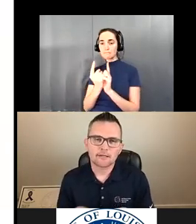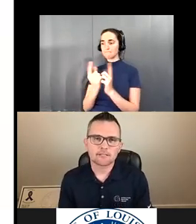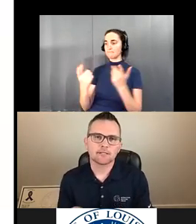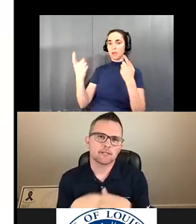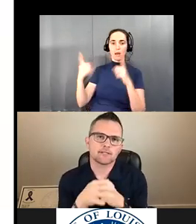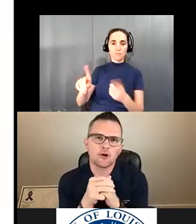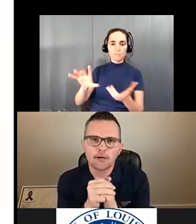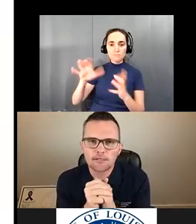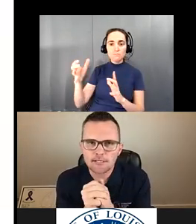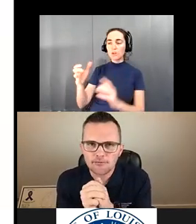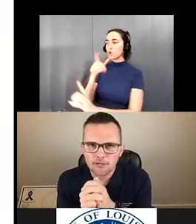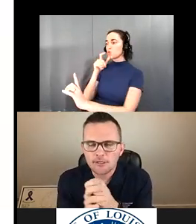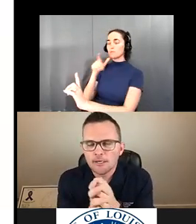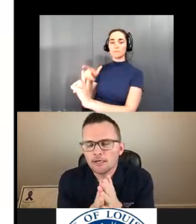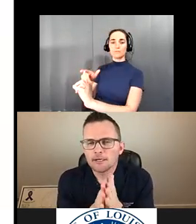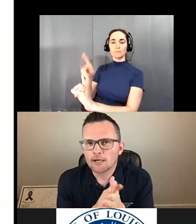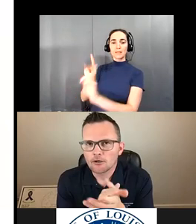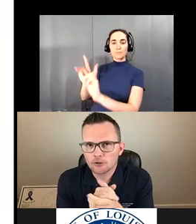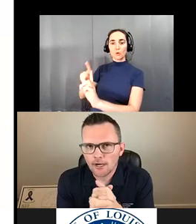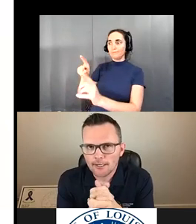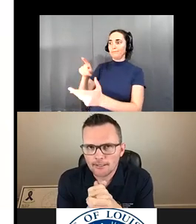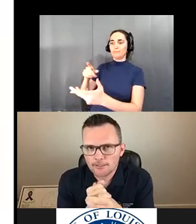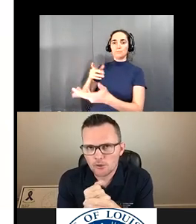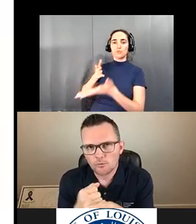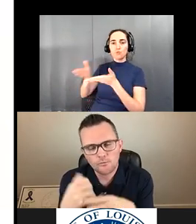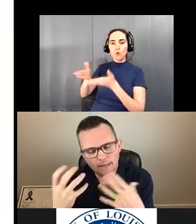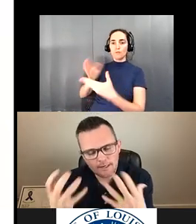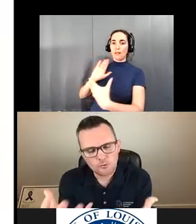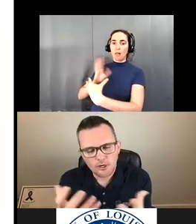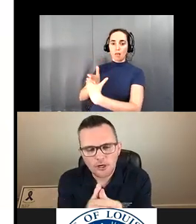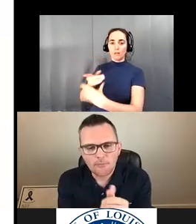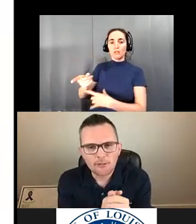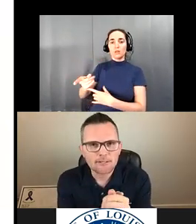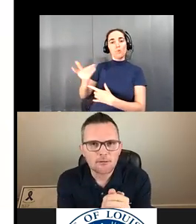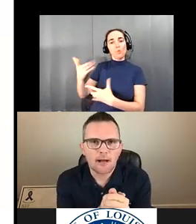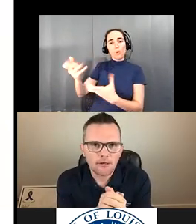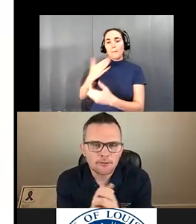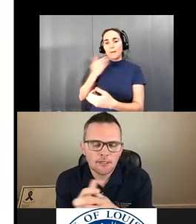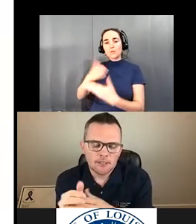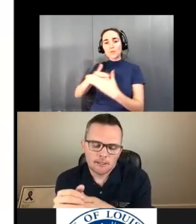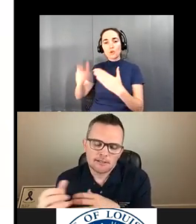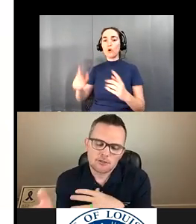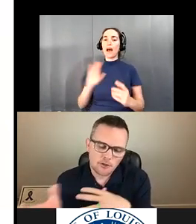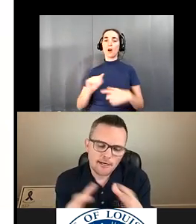the citizen it's all about safety in our training and so that is what our company is about is